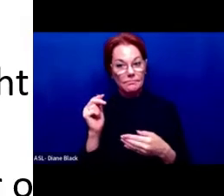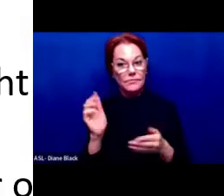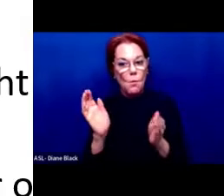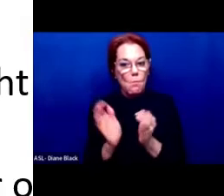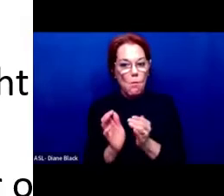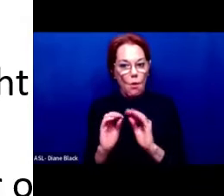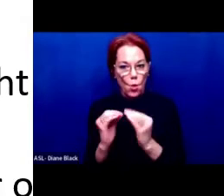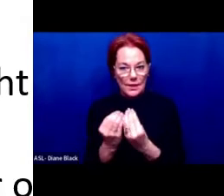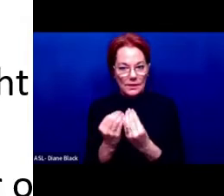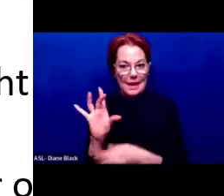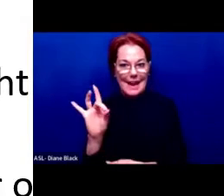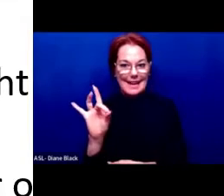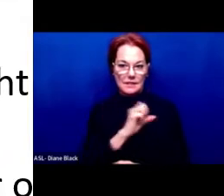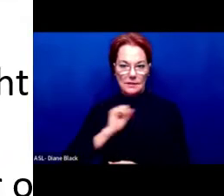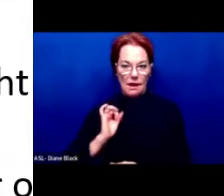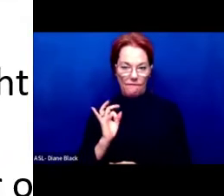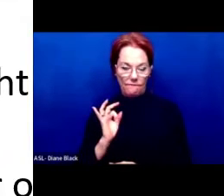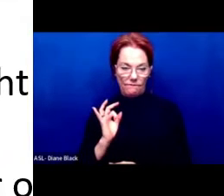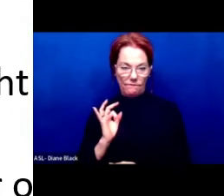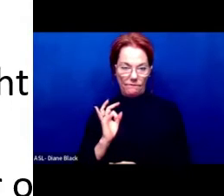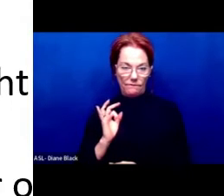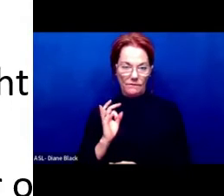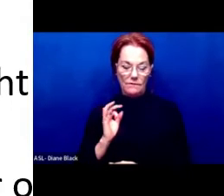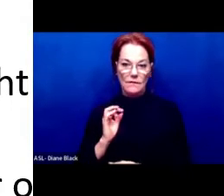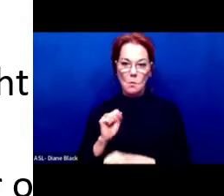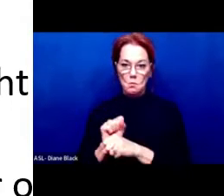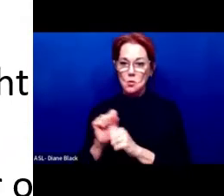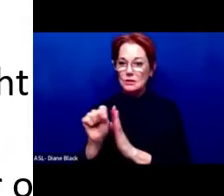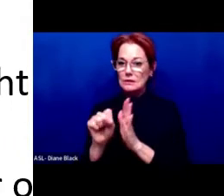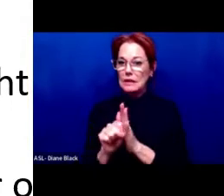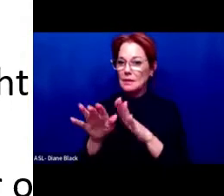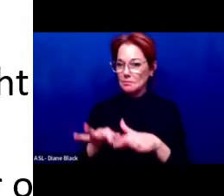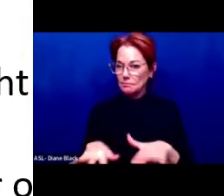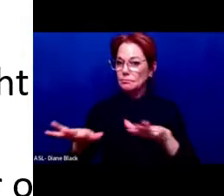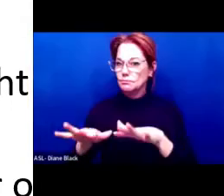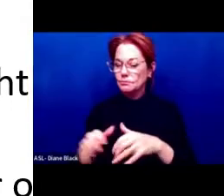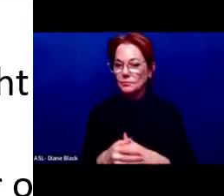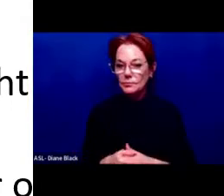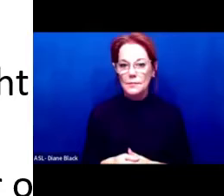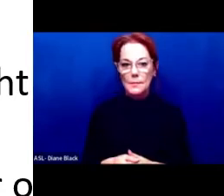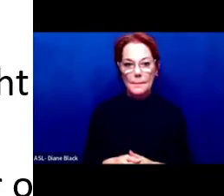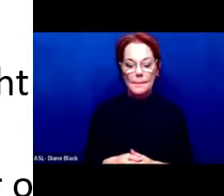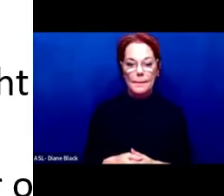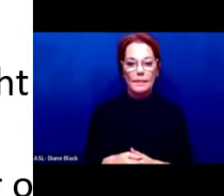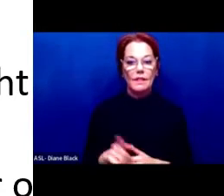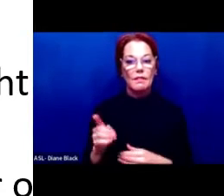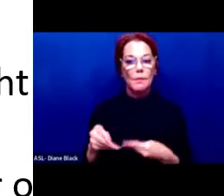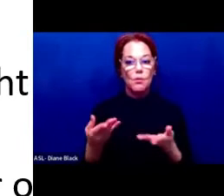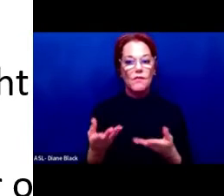eight staff members, they are statewide. But one of the things some of the things they provide are information referral,